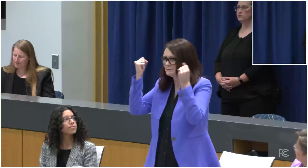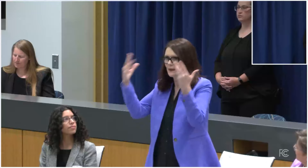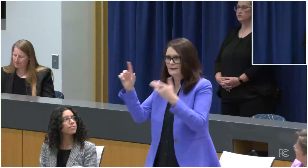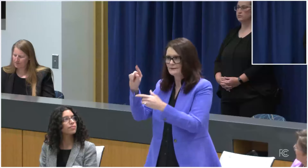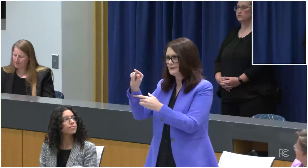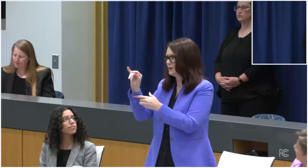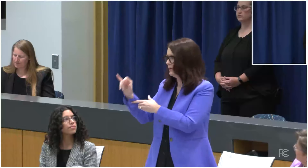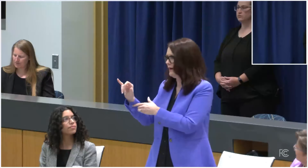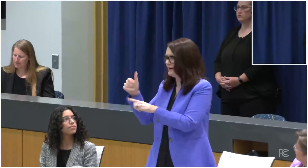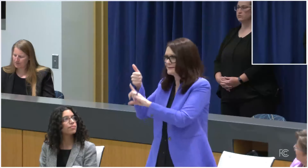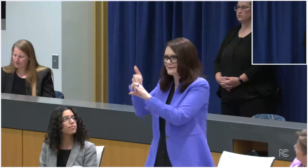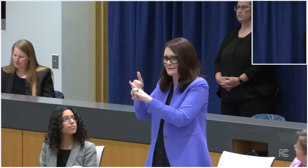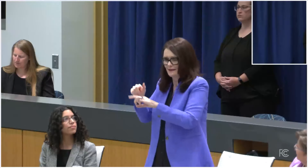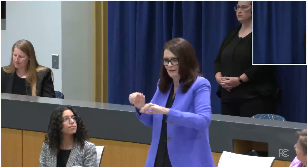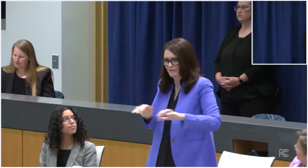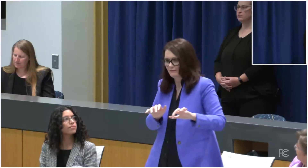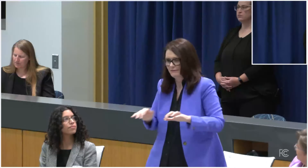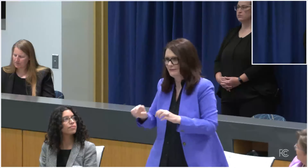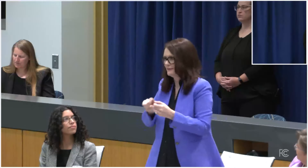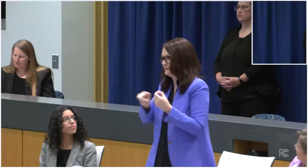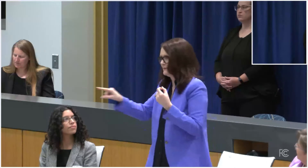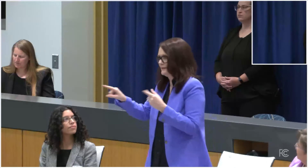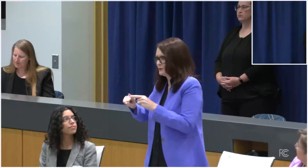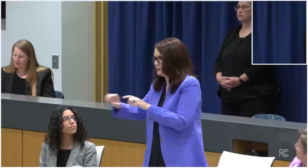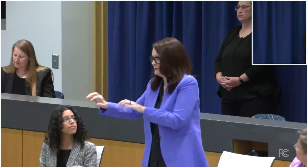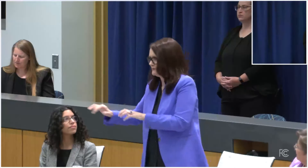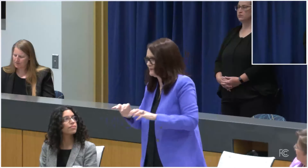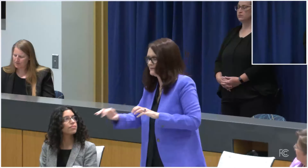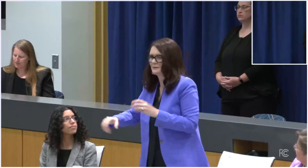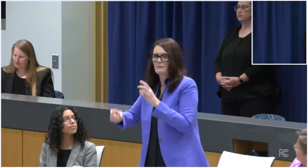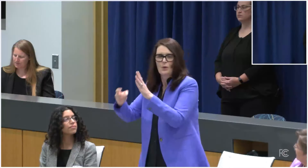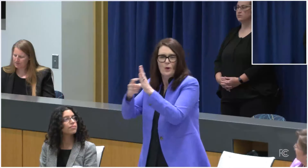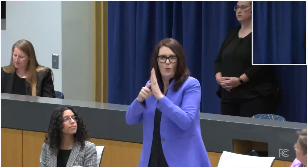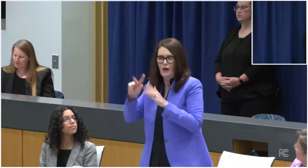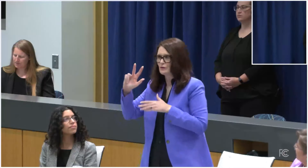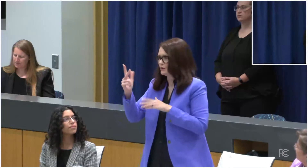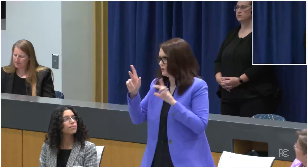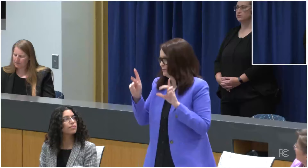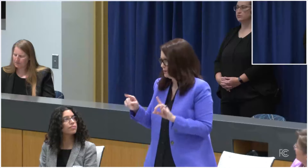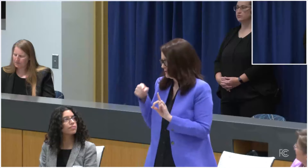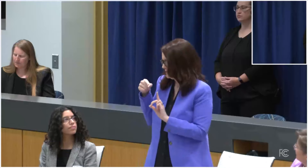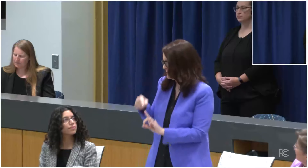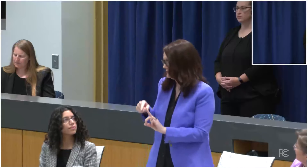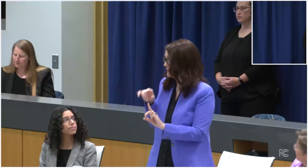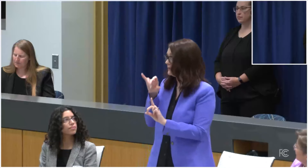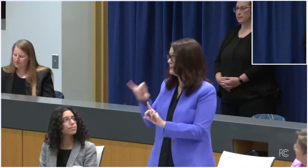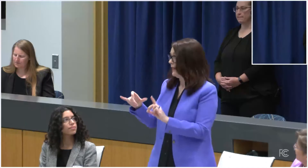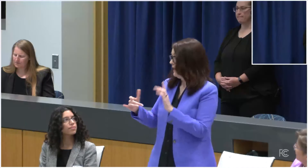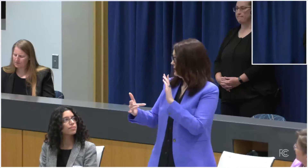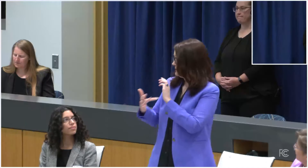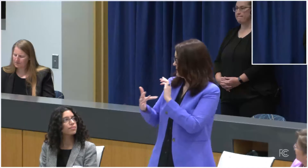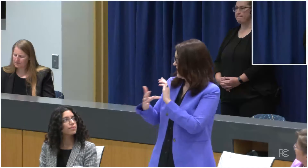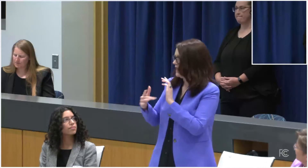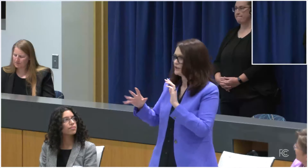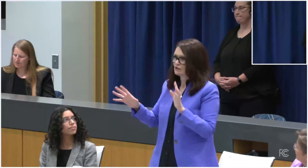EXPERIENCES. BUT I WOULD LIKE TO TAKE IT BACK IN TIME JUST A LITTLE BIT. WE RECOGNIZE THAT TECHNOLOGY IS AN EVOLVING THING.